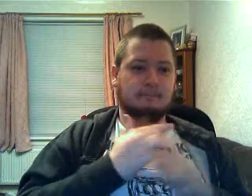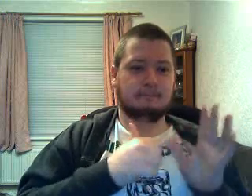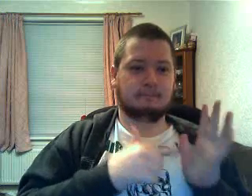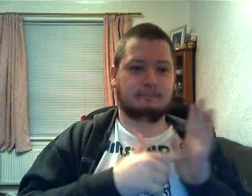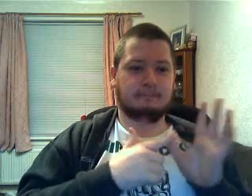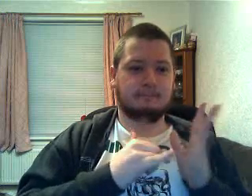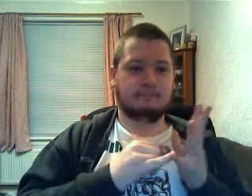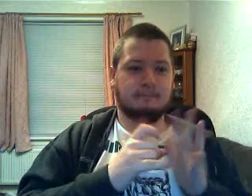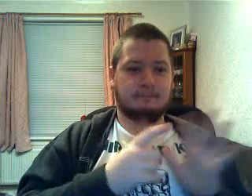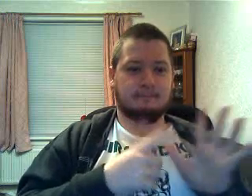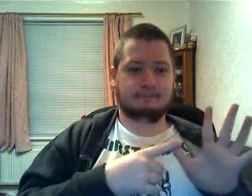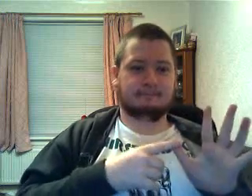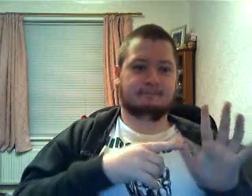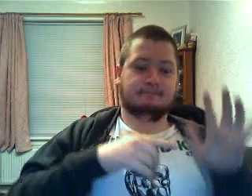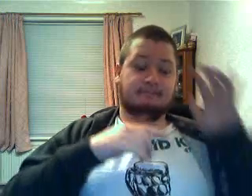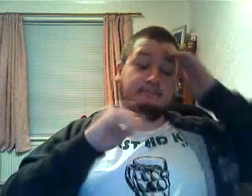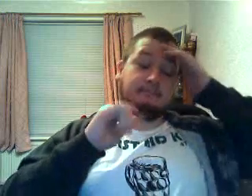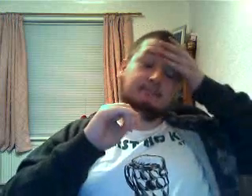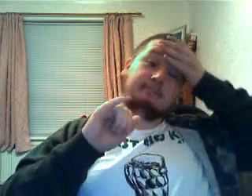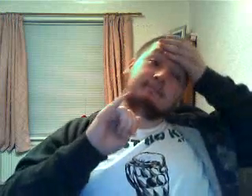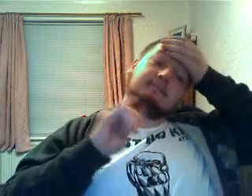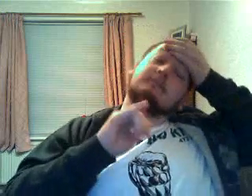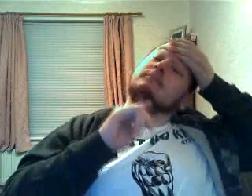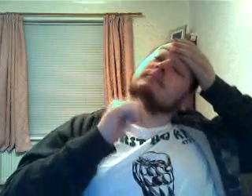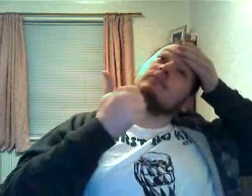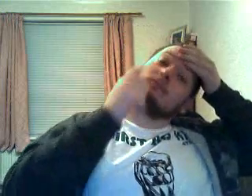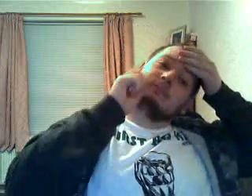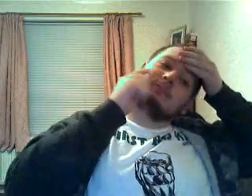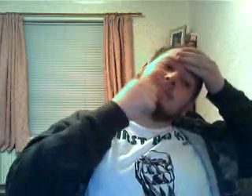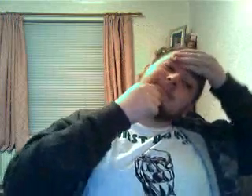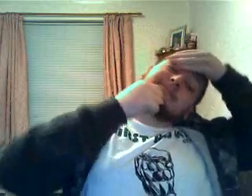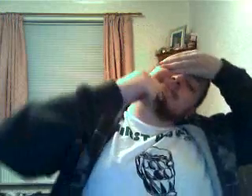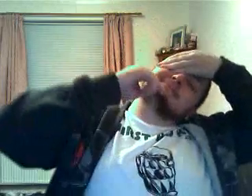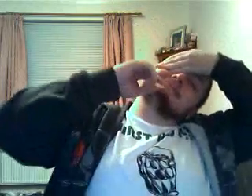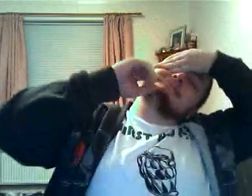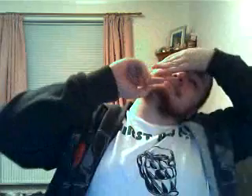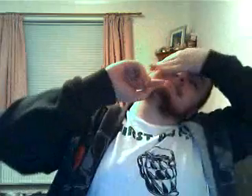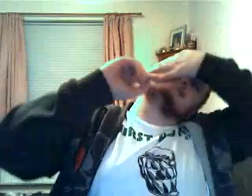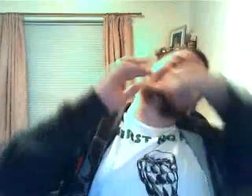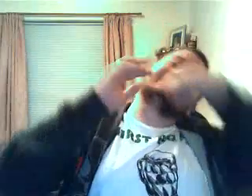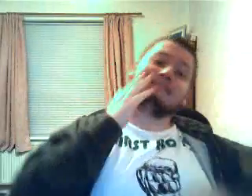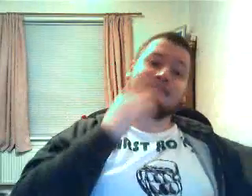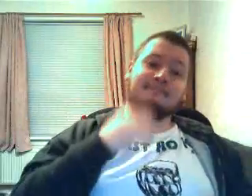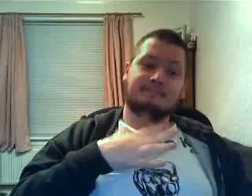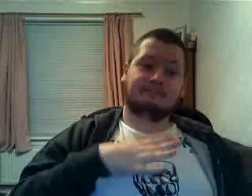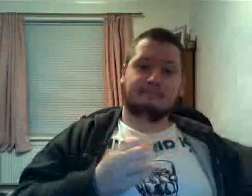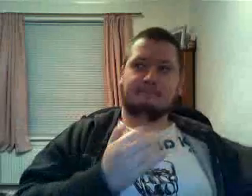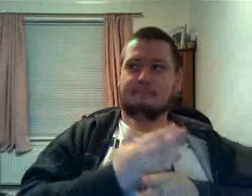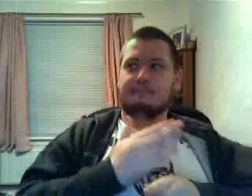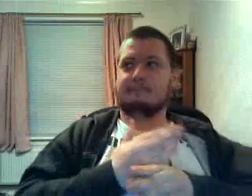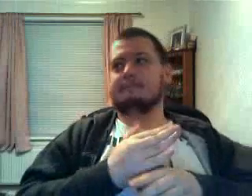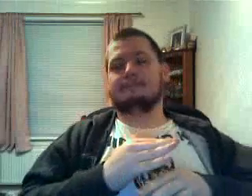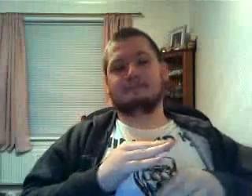he works at ASDA which is great for him I just need to find a job